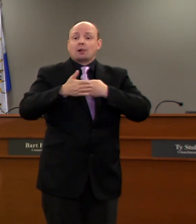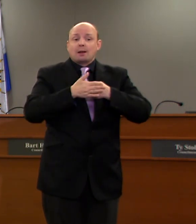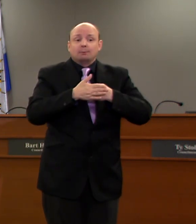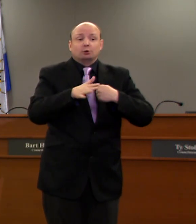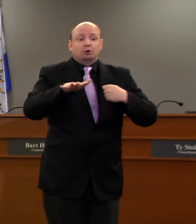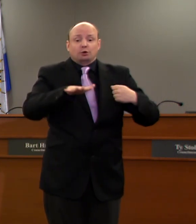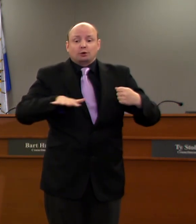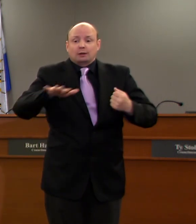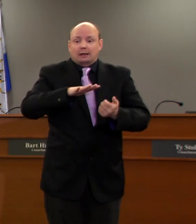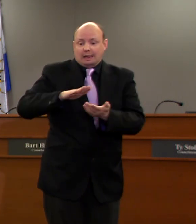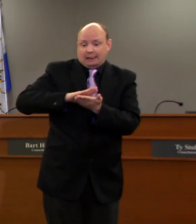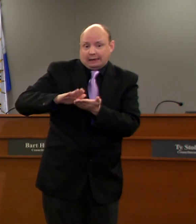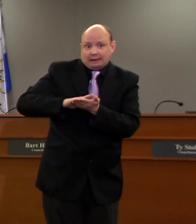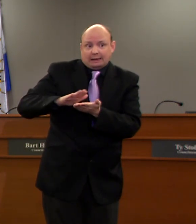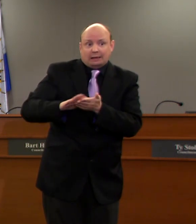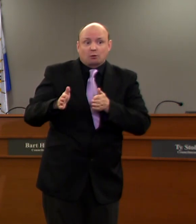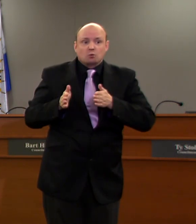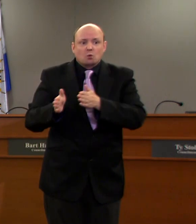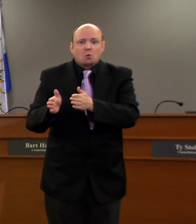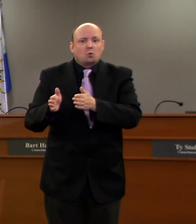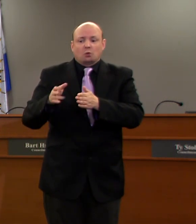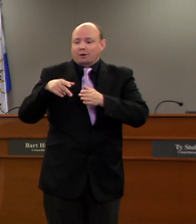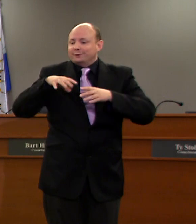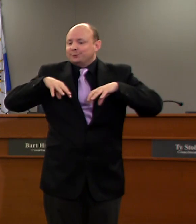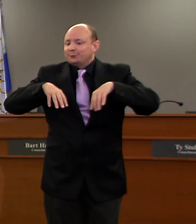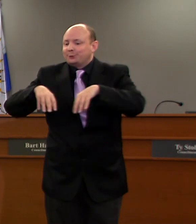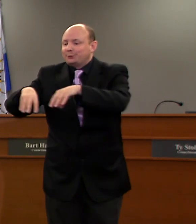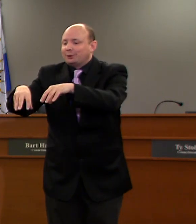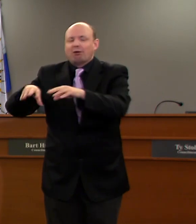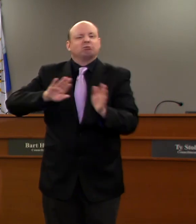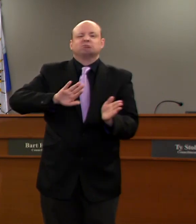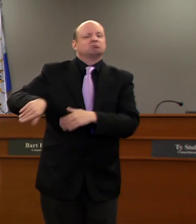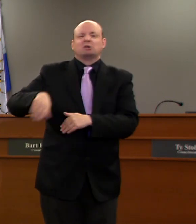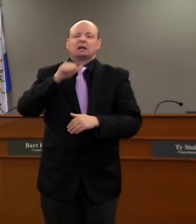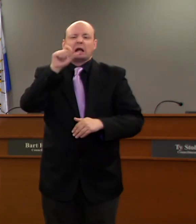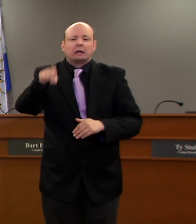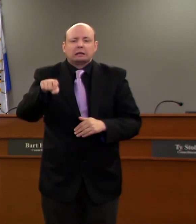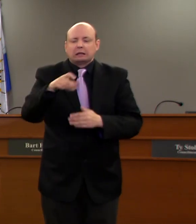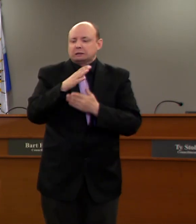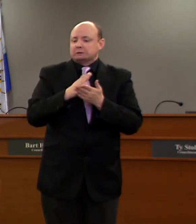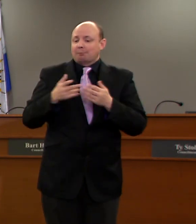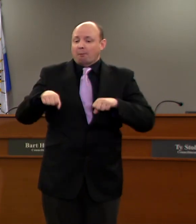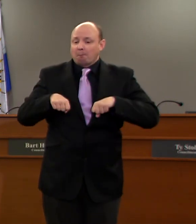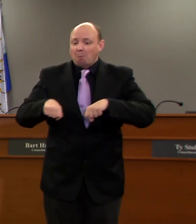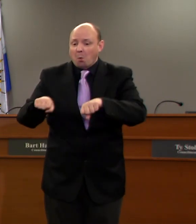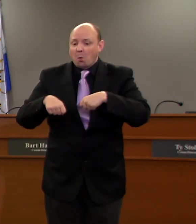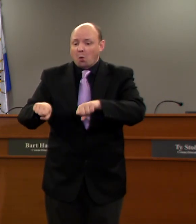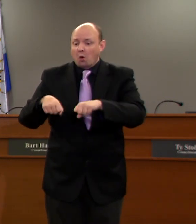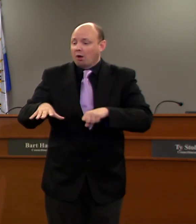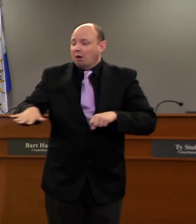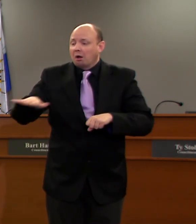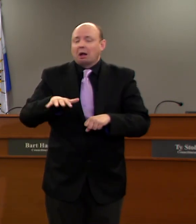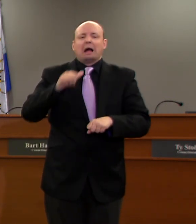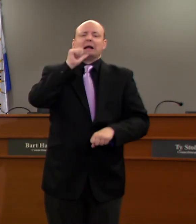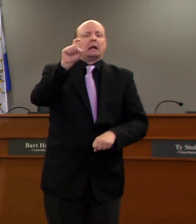Mowing medians and pulling weeds in the park and such, that's off the table. Throughout the City, most of our